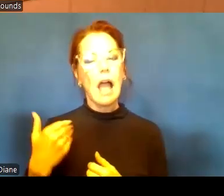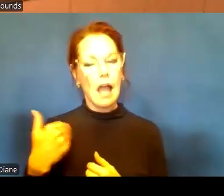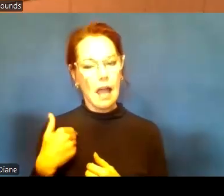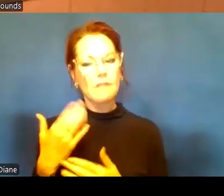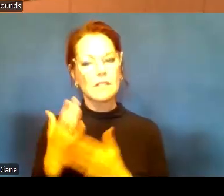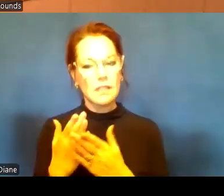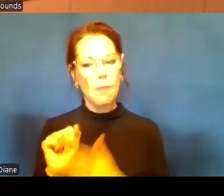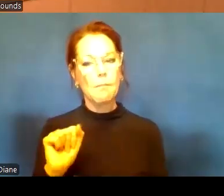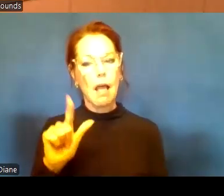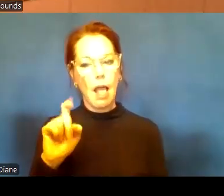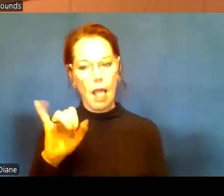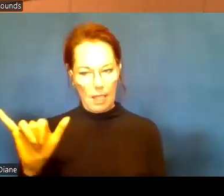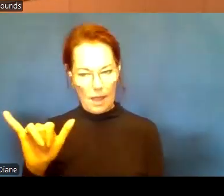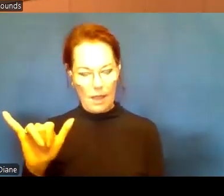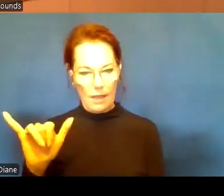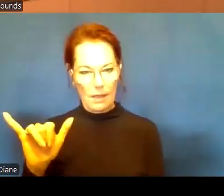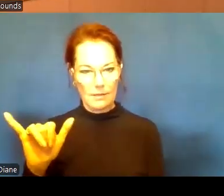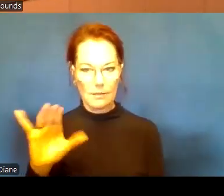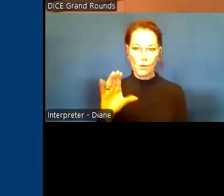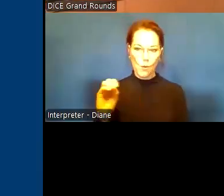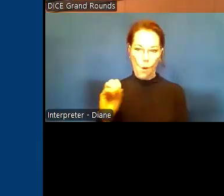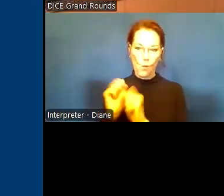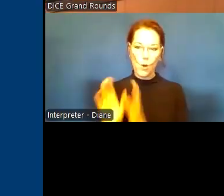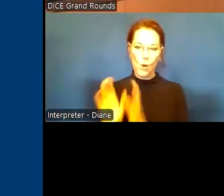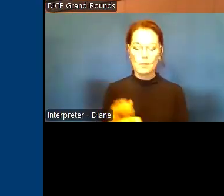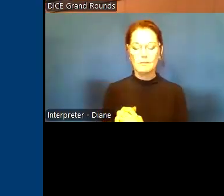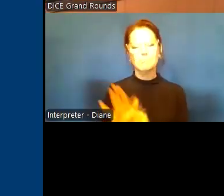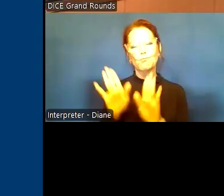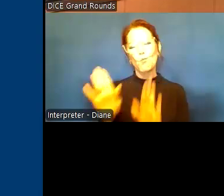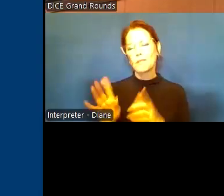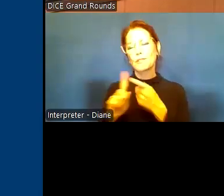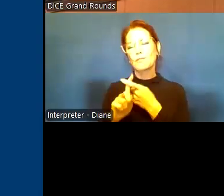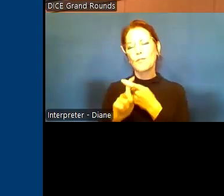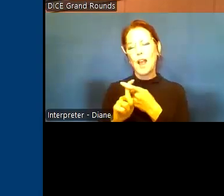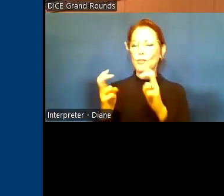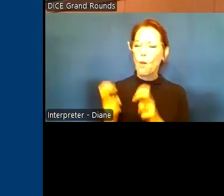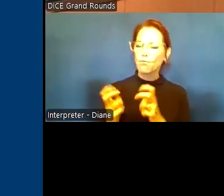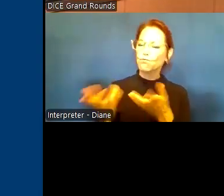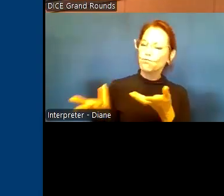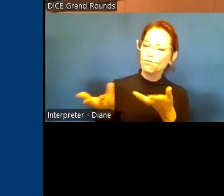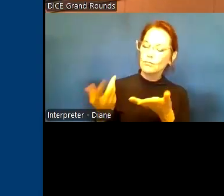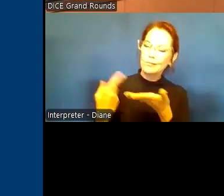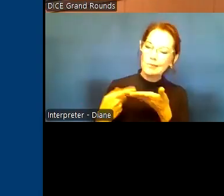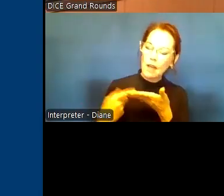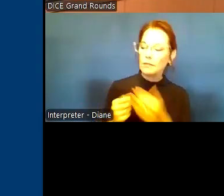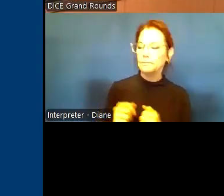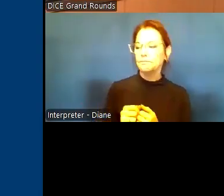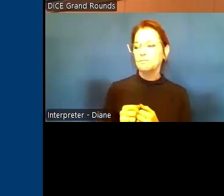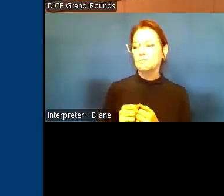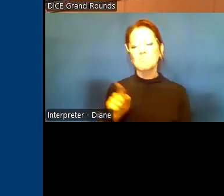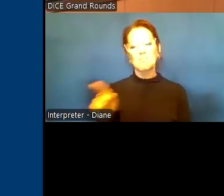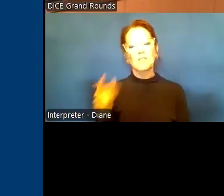my media my co-workers who are wonderful friends and we would talk about how they felt like they